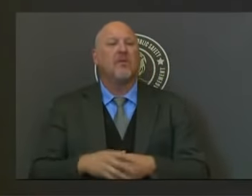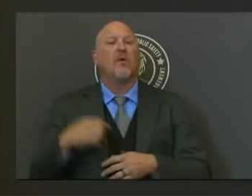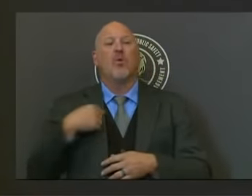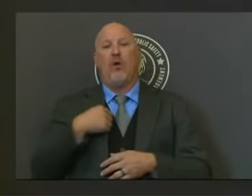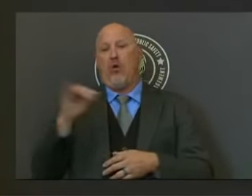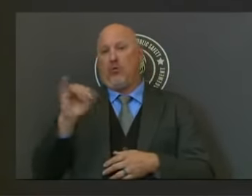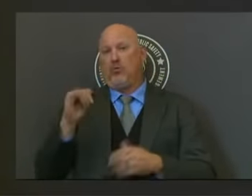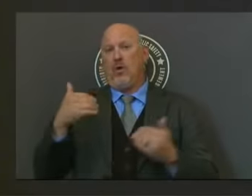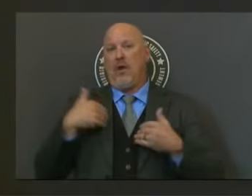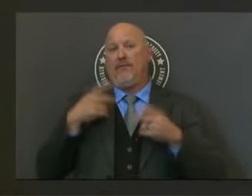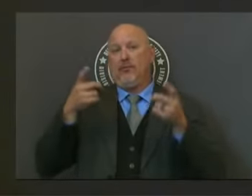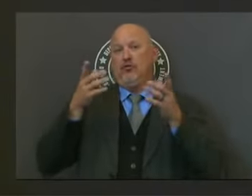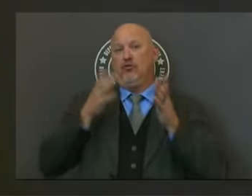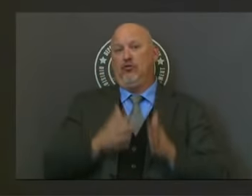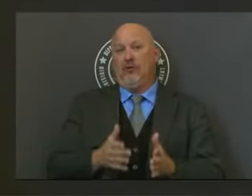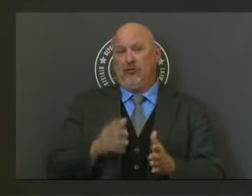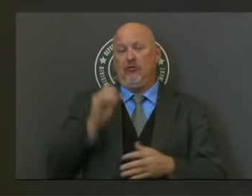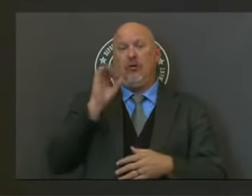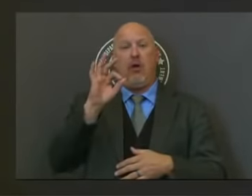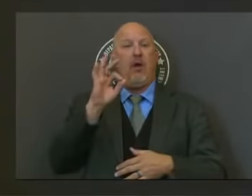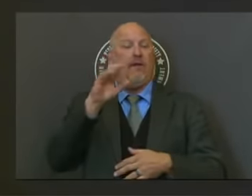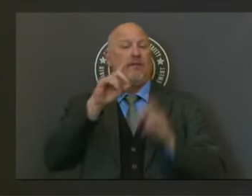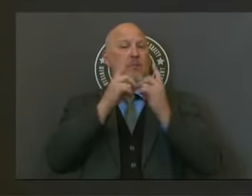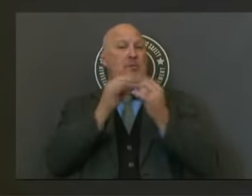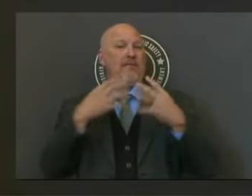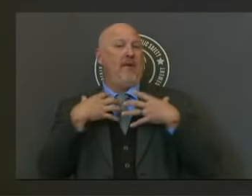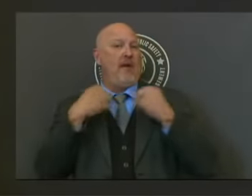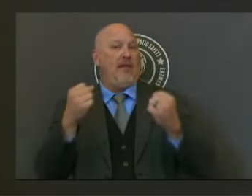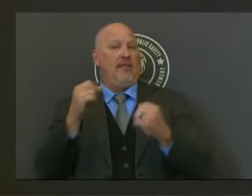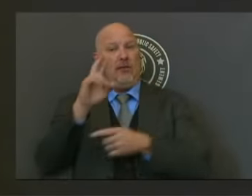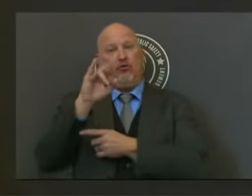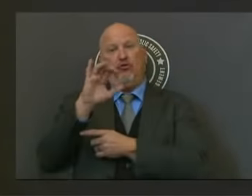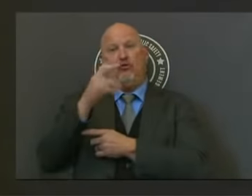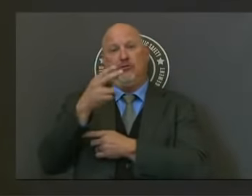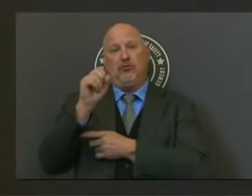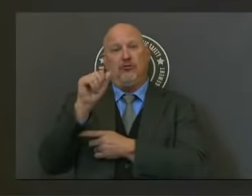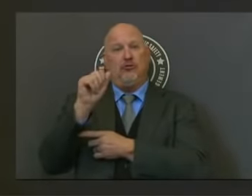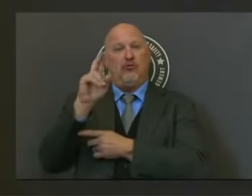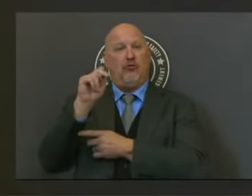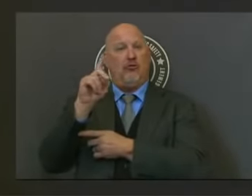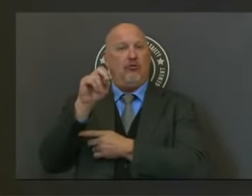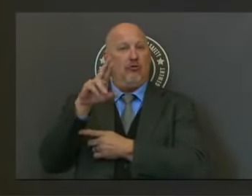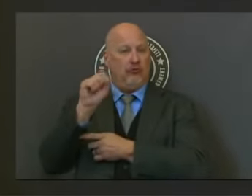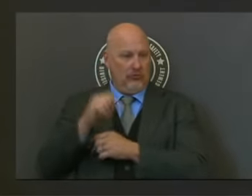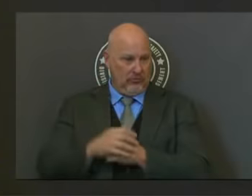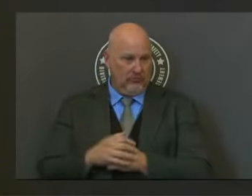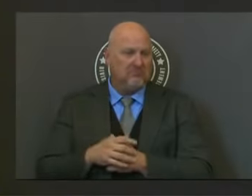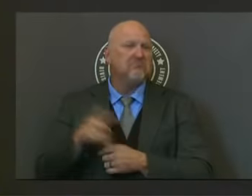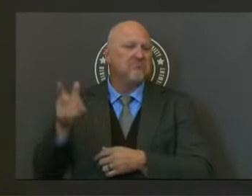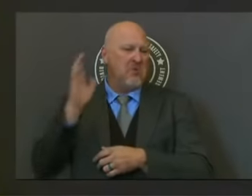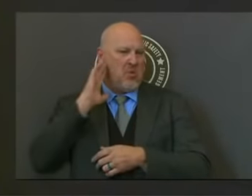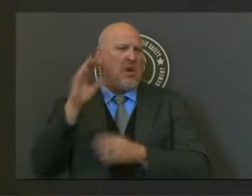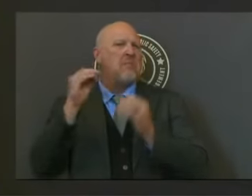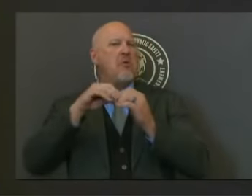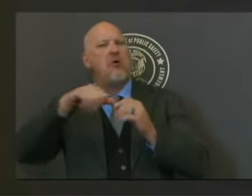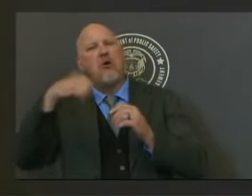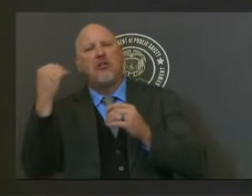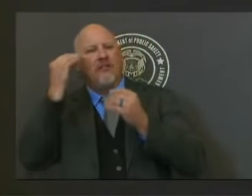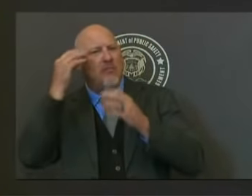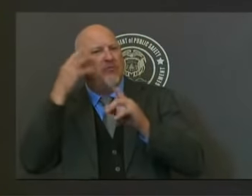new transmission index and what we can and cannot do that we launched last